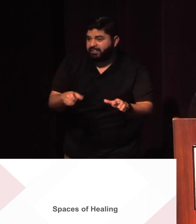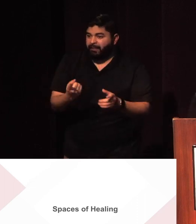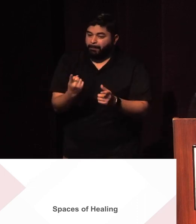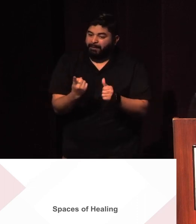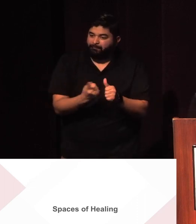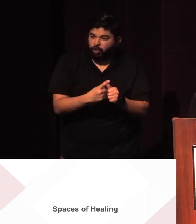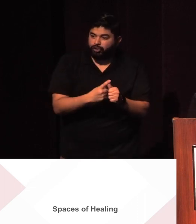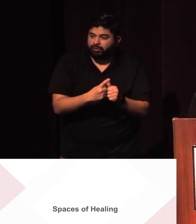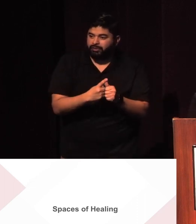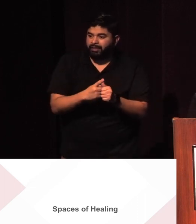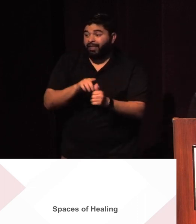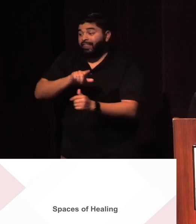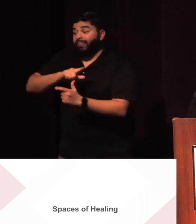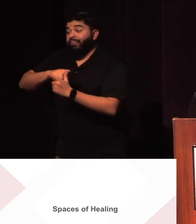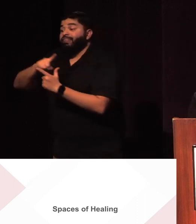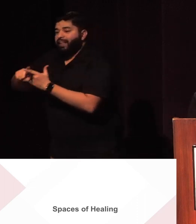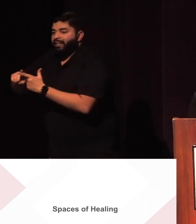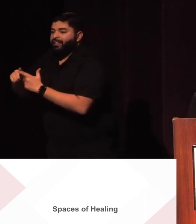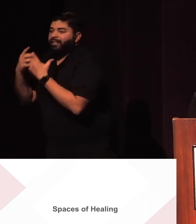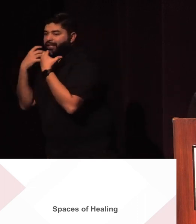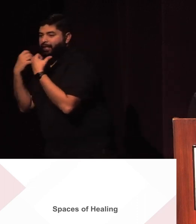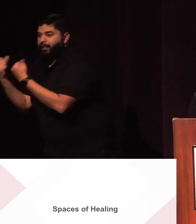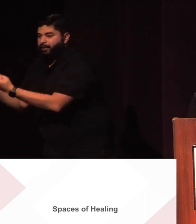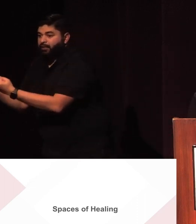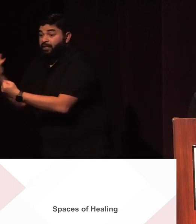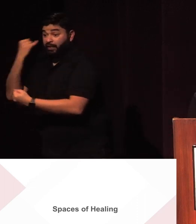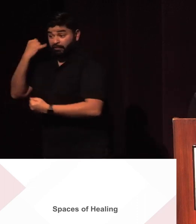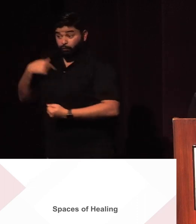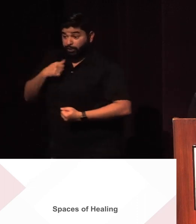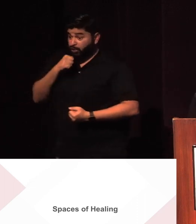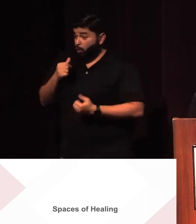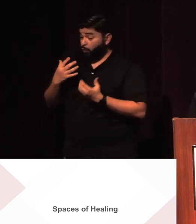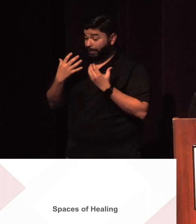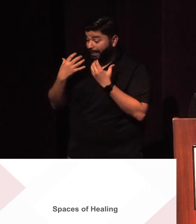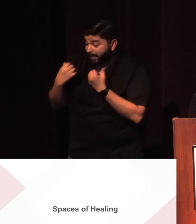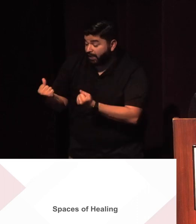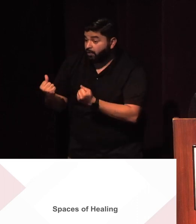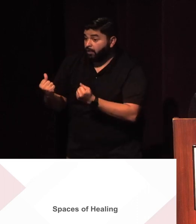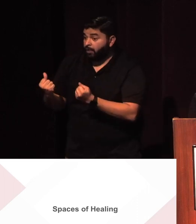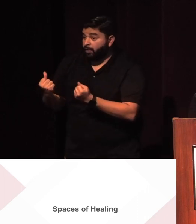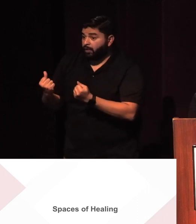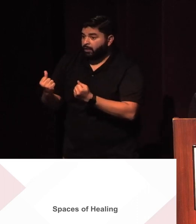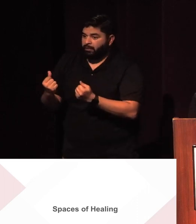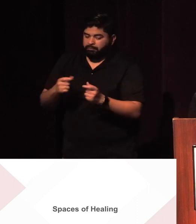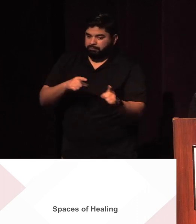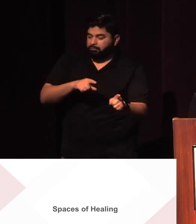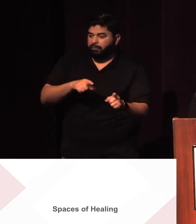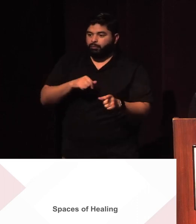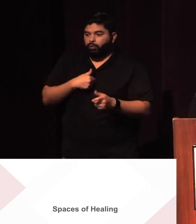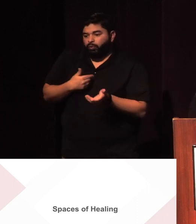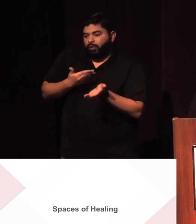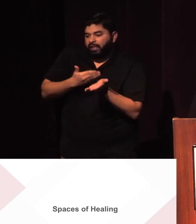the item last because we believe that action must proceed healing. We cannot heal if we continue to exclude, to make our colleagues